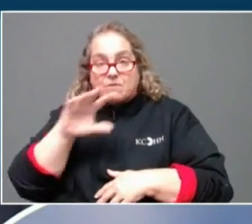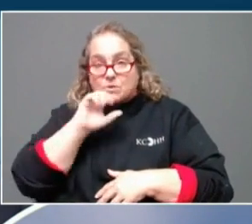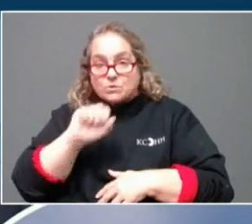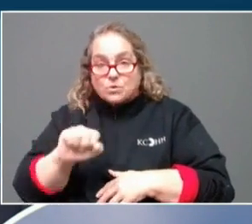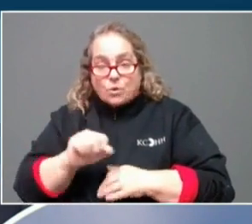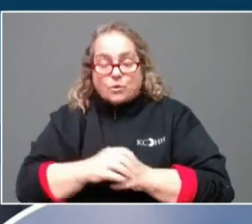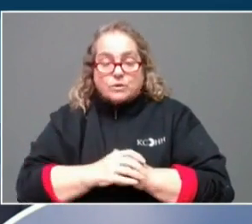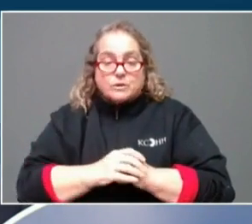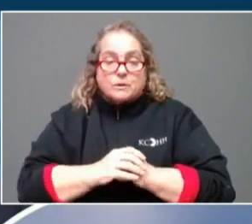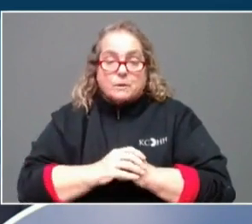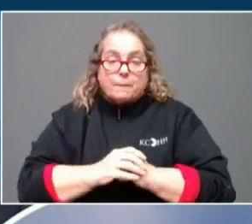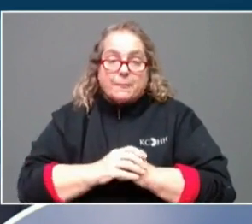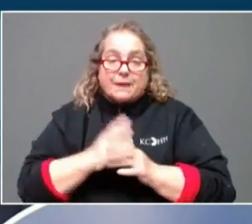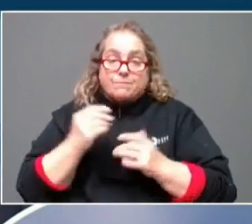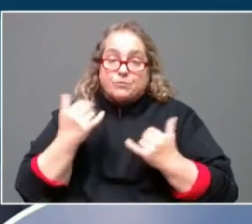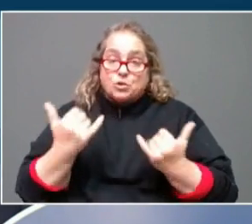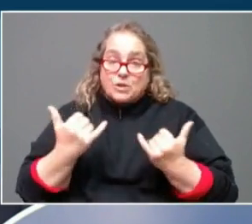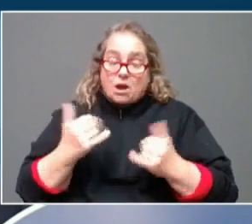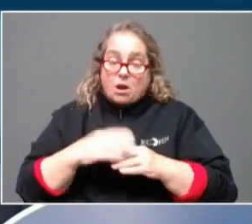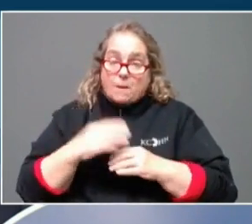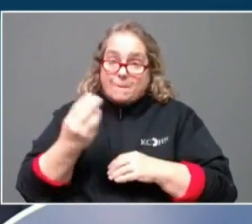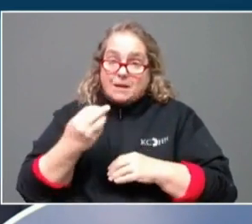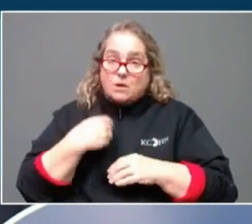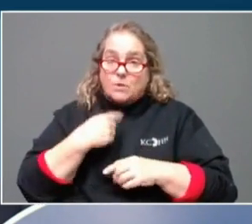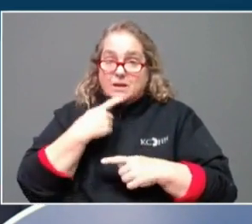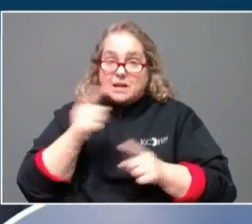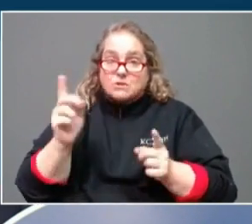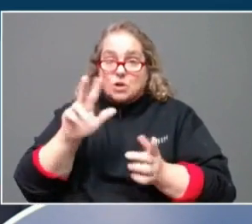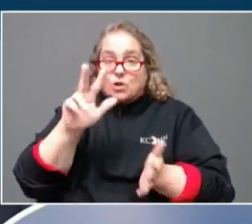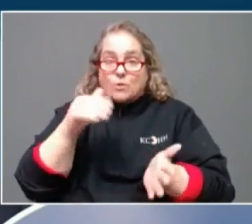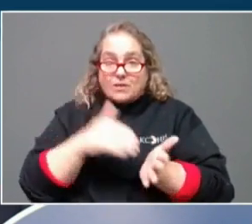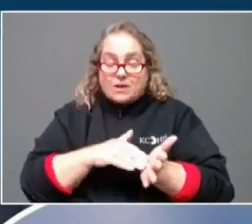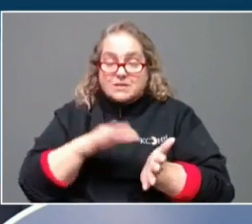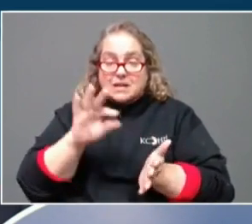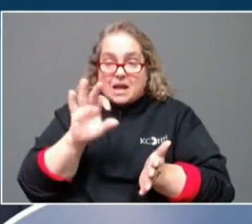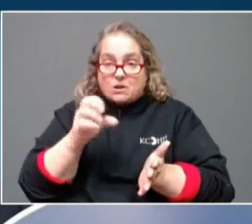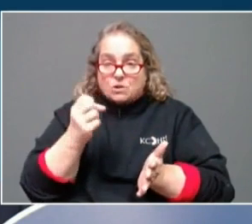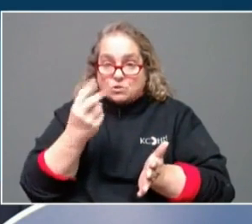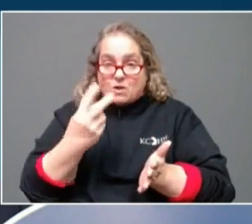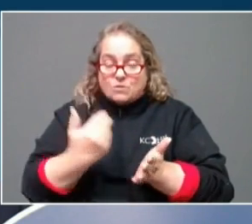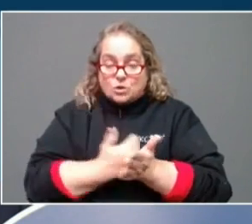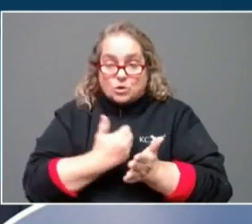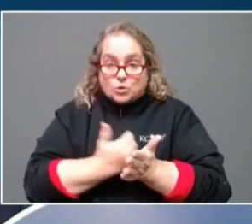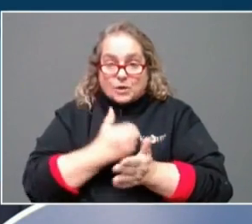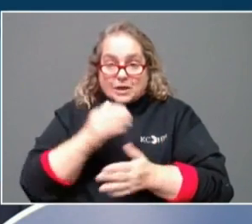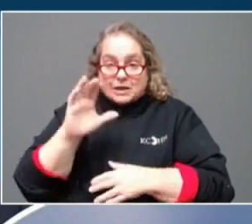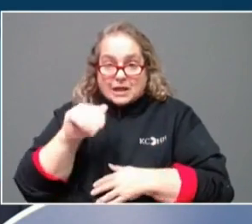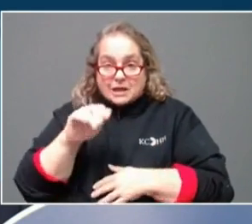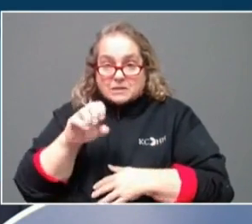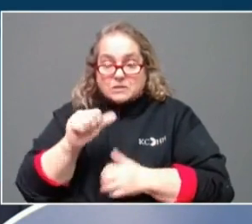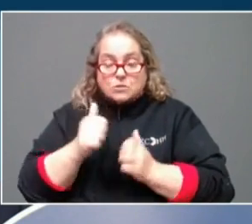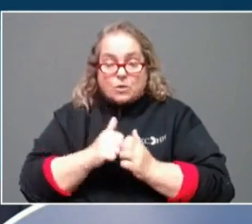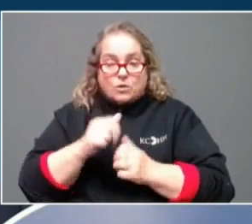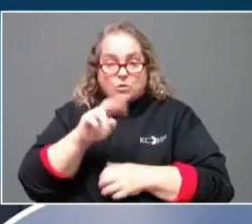And today on Monday we have announced 3912 new cases With 22 new deaths And